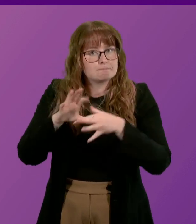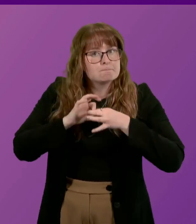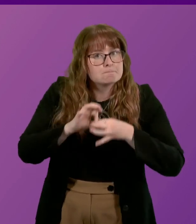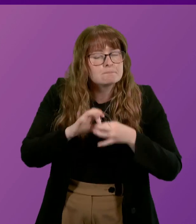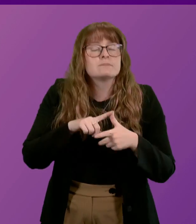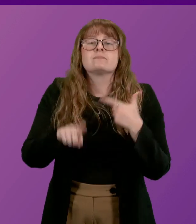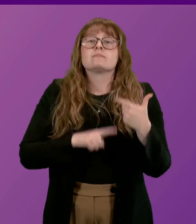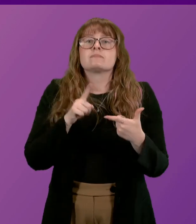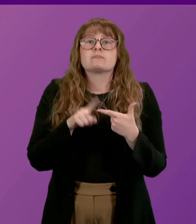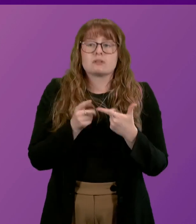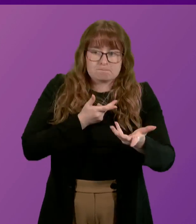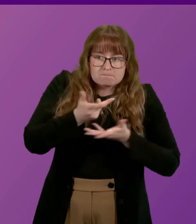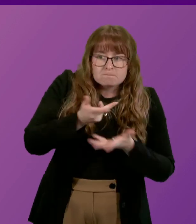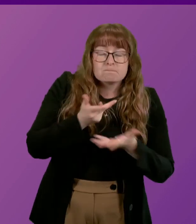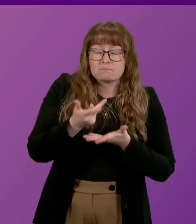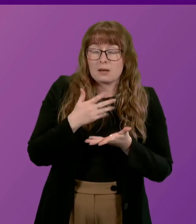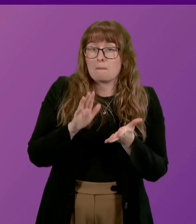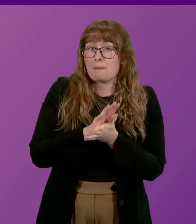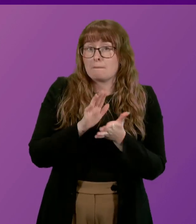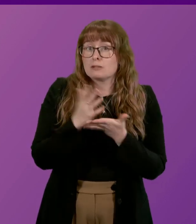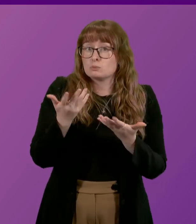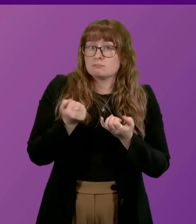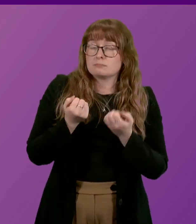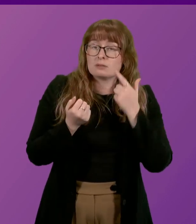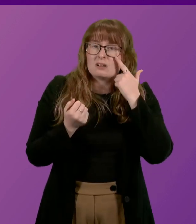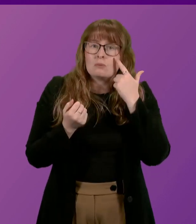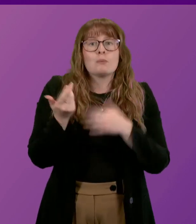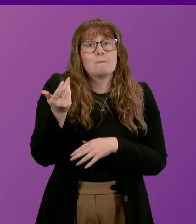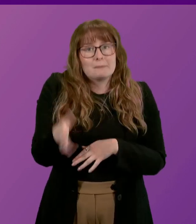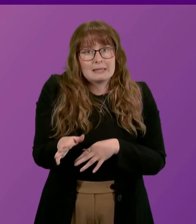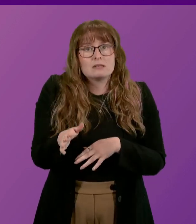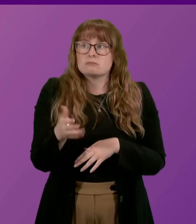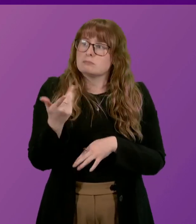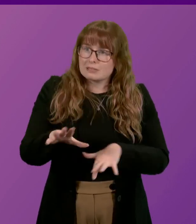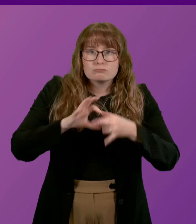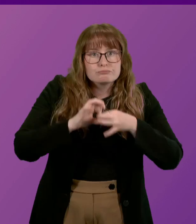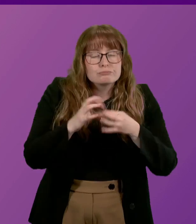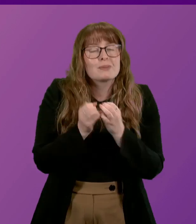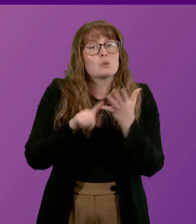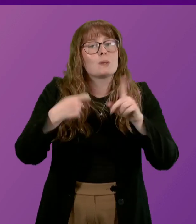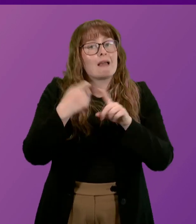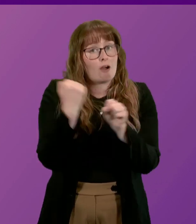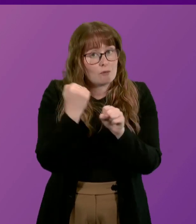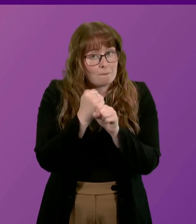I welcome the fact that we have engaged with the UK Government. Indeed, in a joint